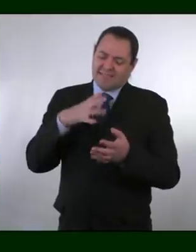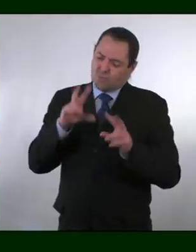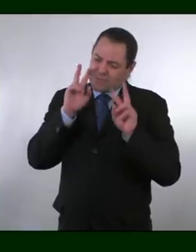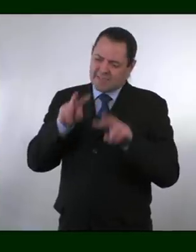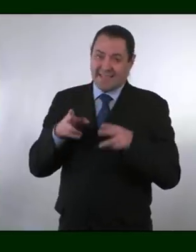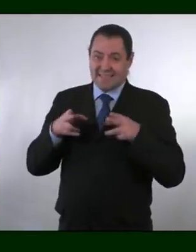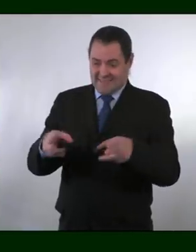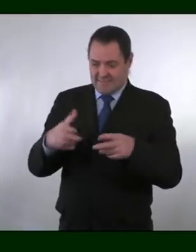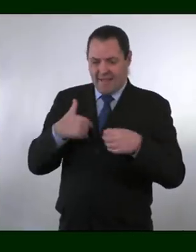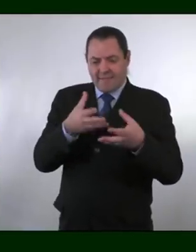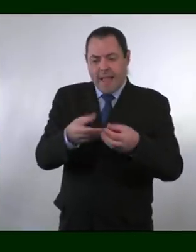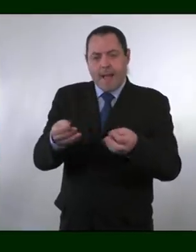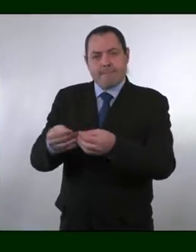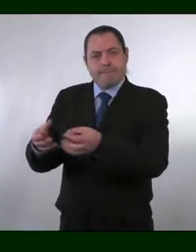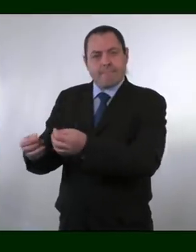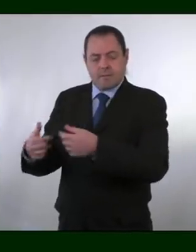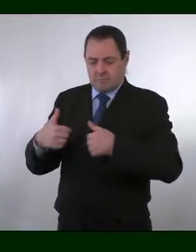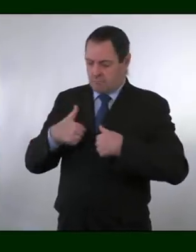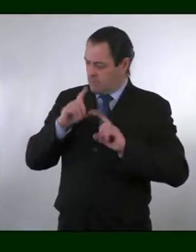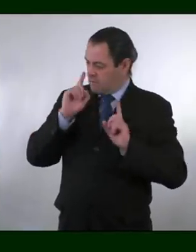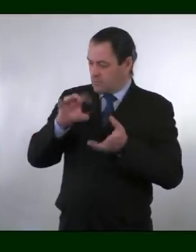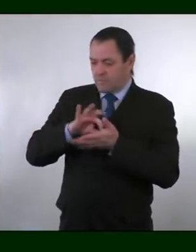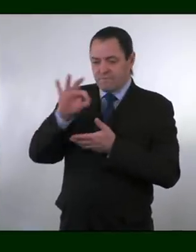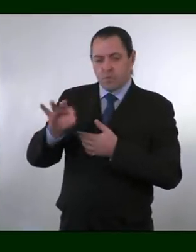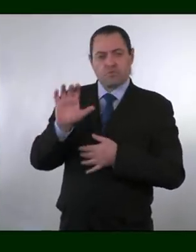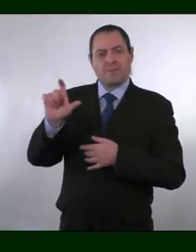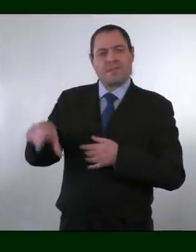cannot afford to isolate, there is little point in their being tested or traced.